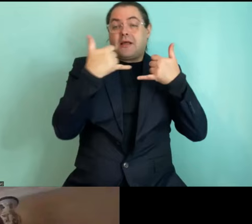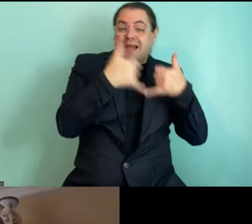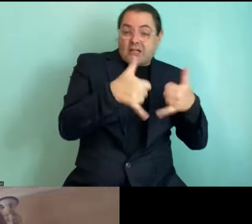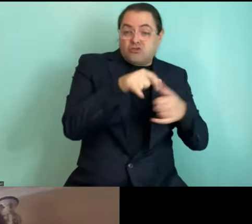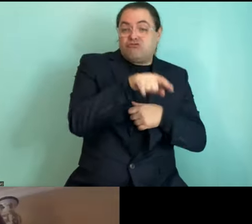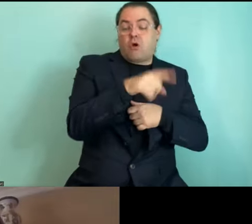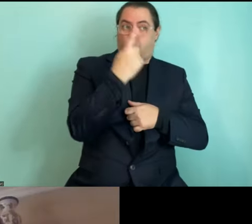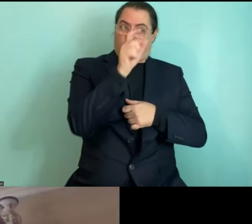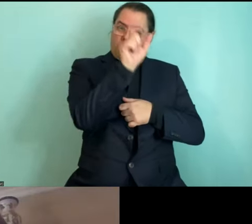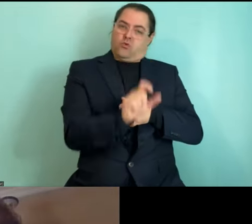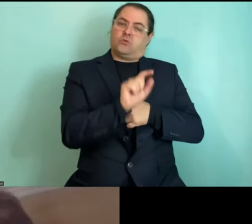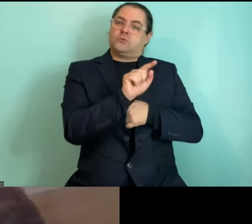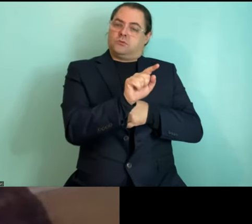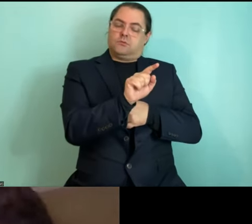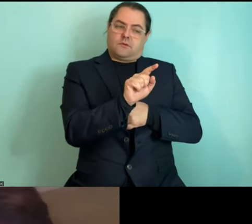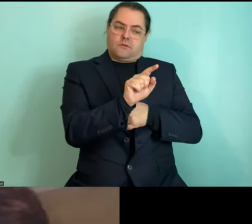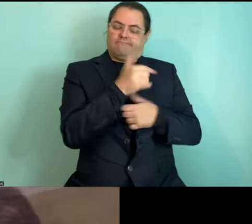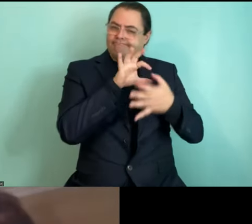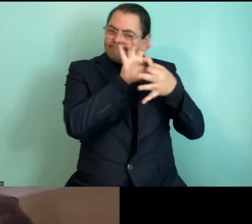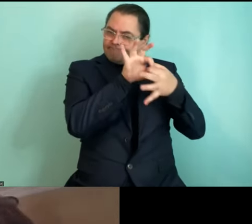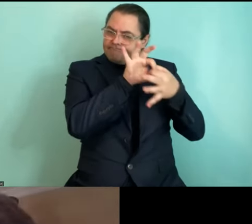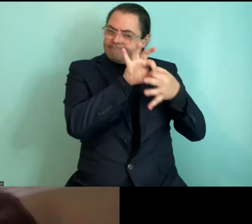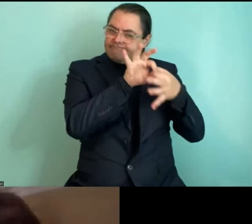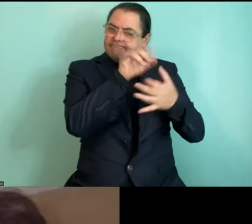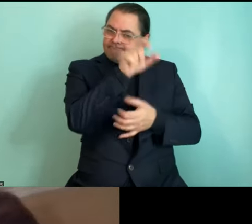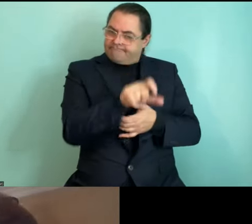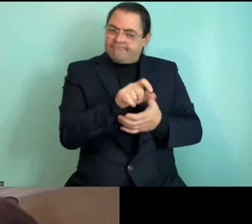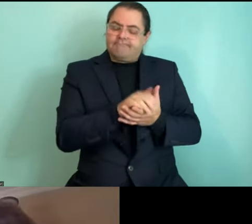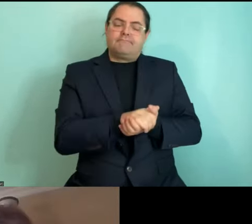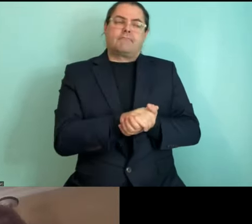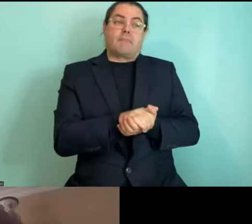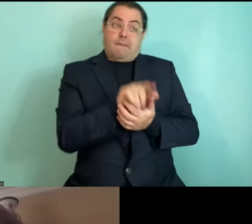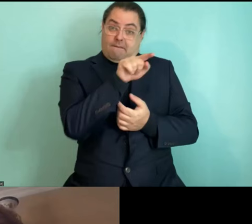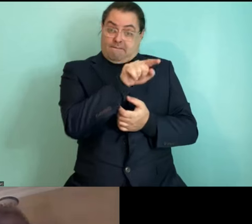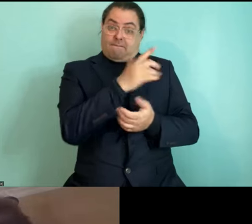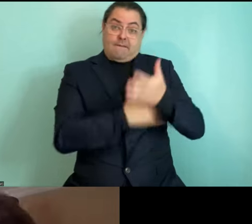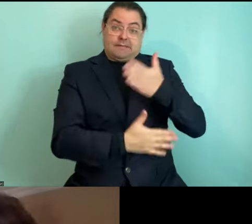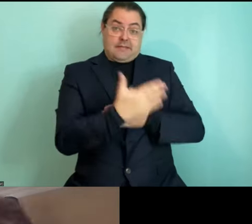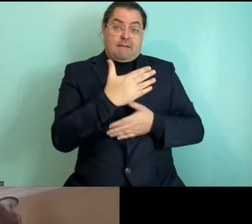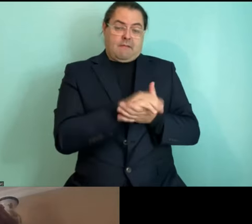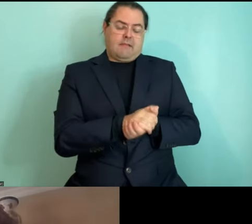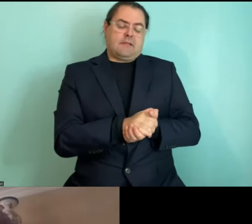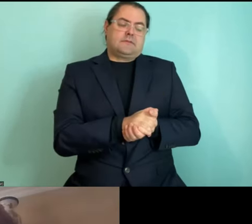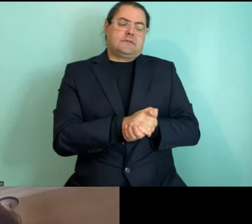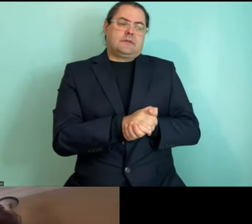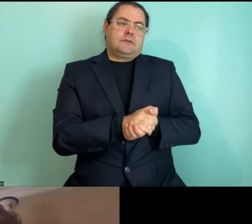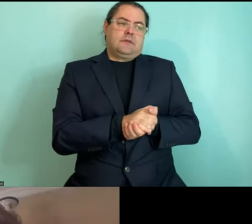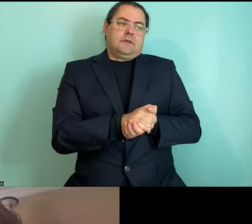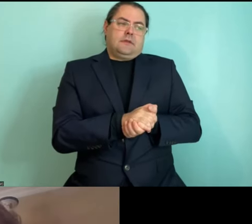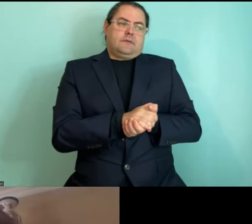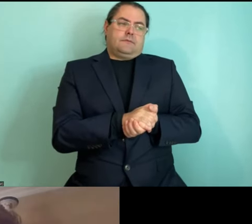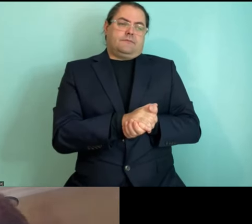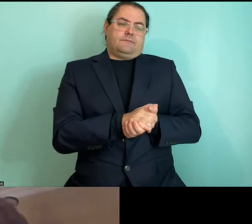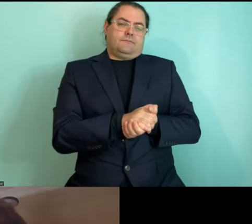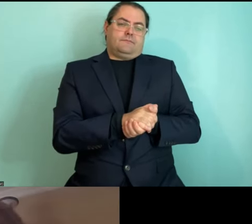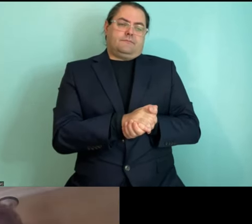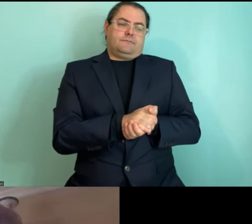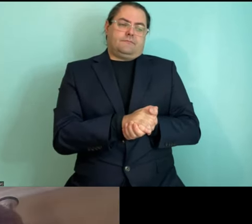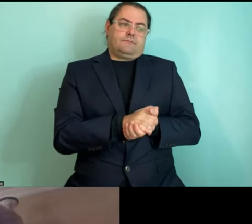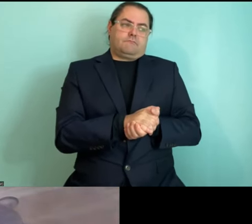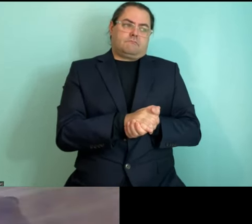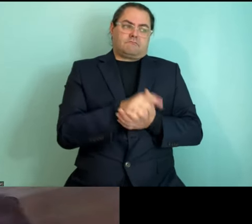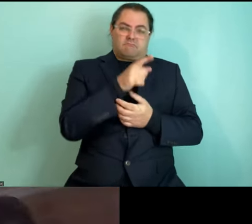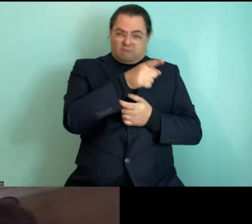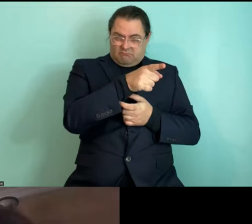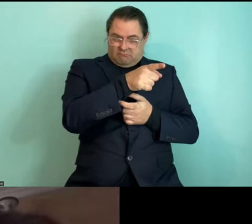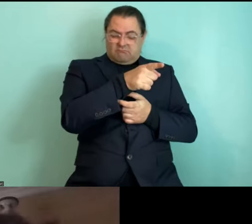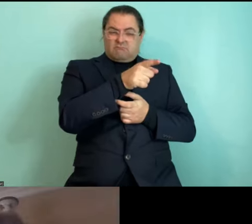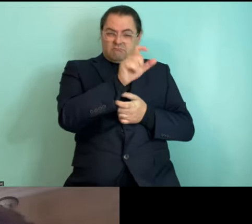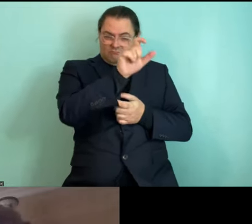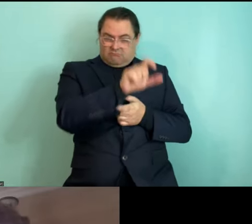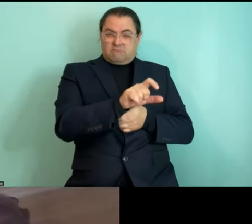a mess, messy on calm and I'm sympathetic Ceylon to burn Pratik de Le Pen be some Peter